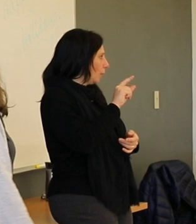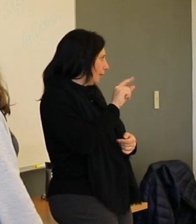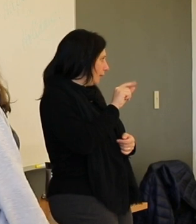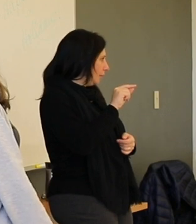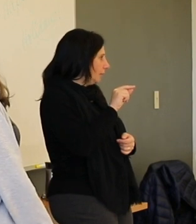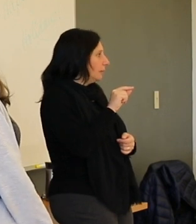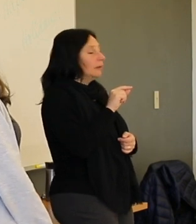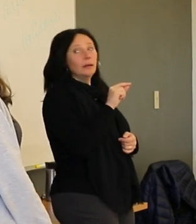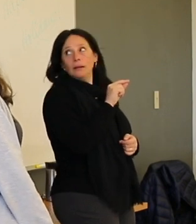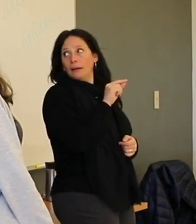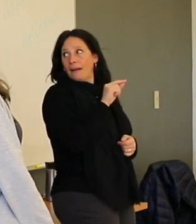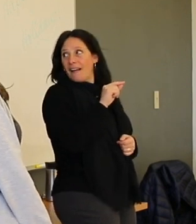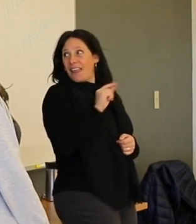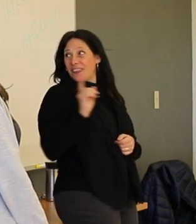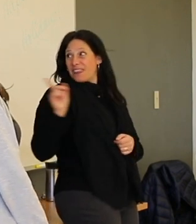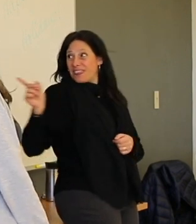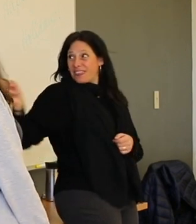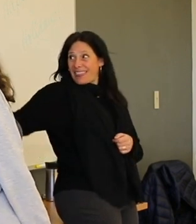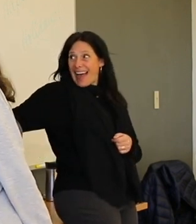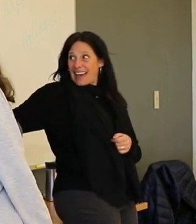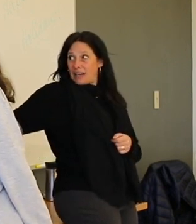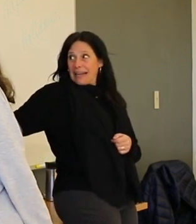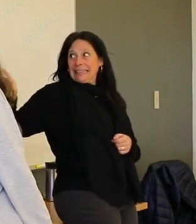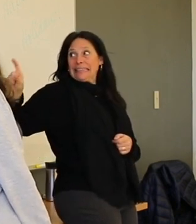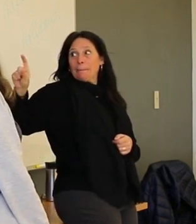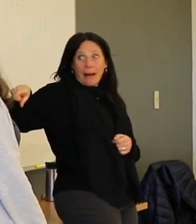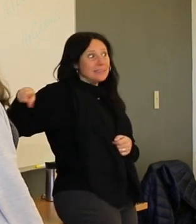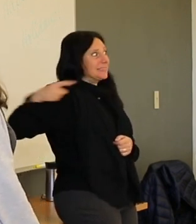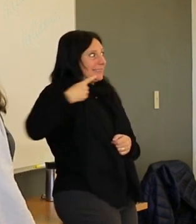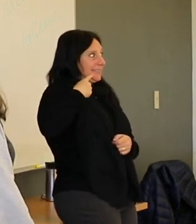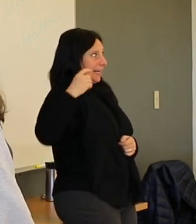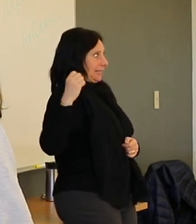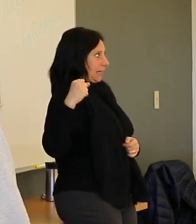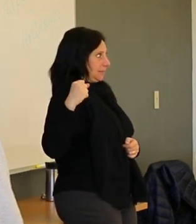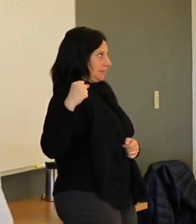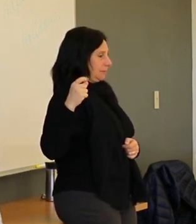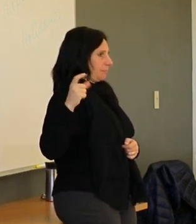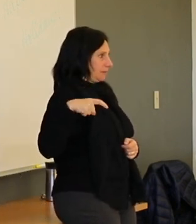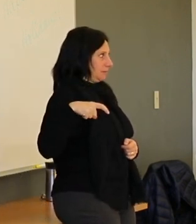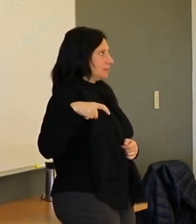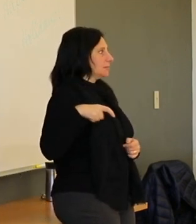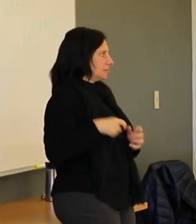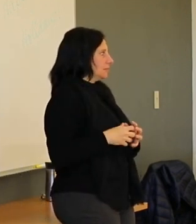Make sure that this little toggle right here is set to yes okay.